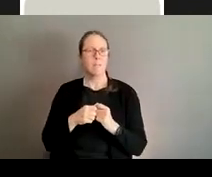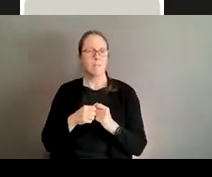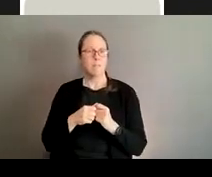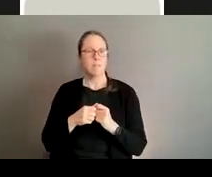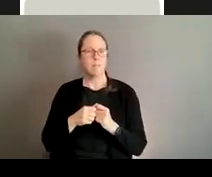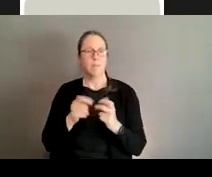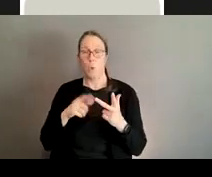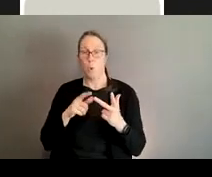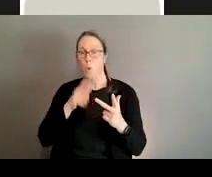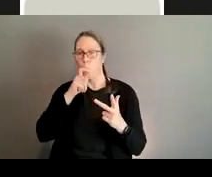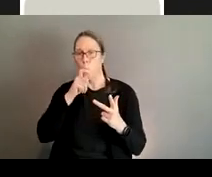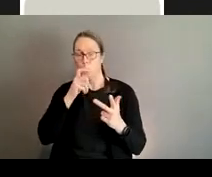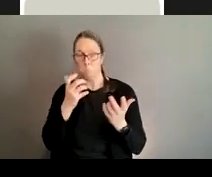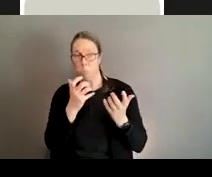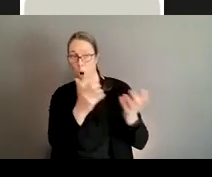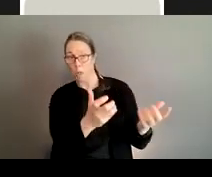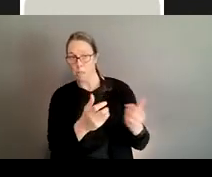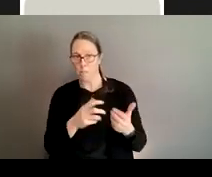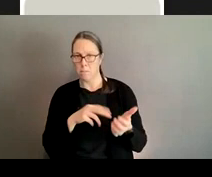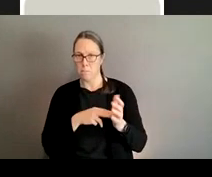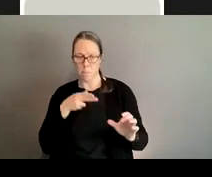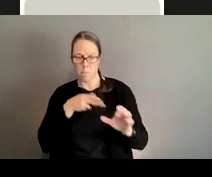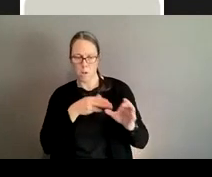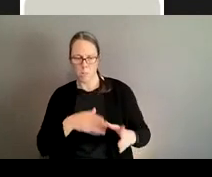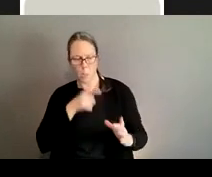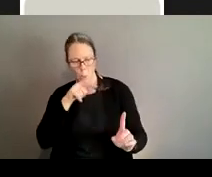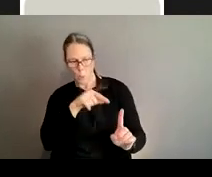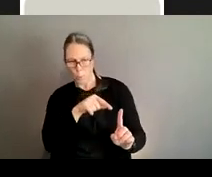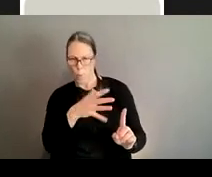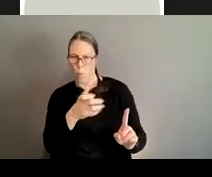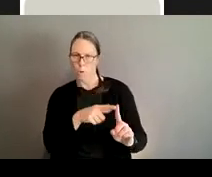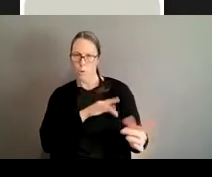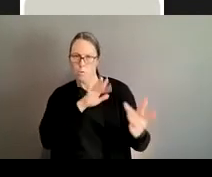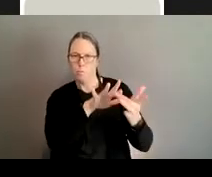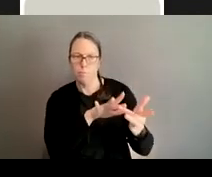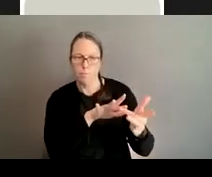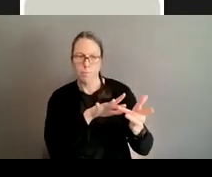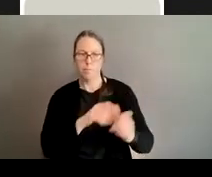The audience being the participants and who is that that you want to reach? Is